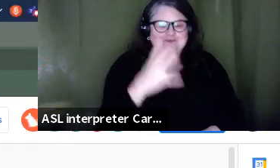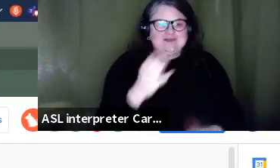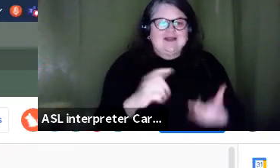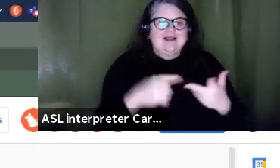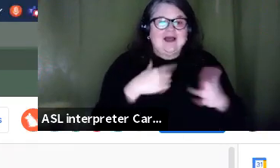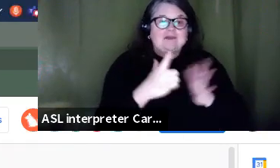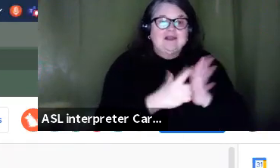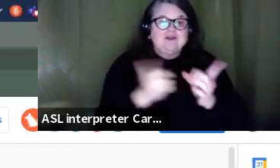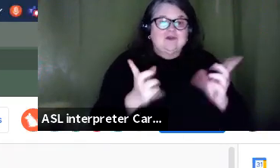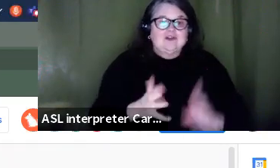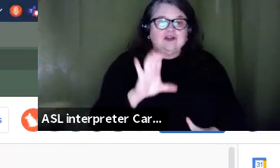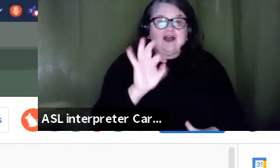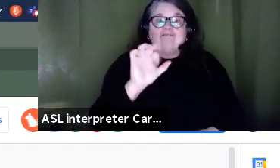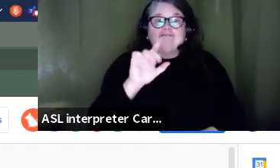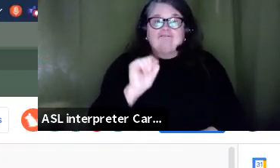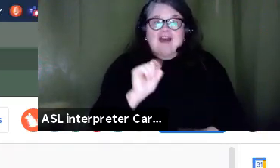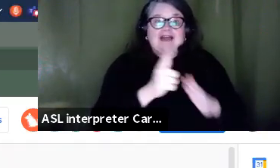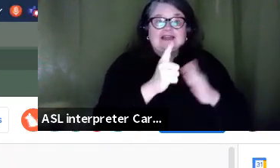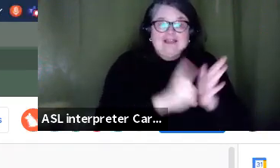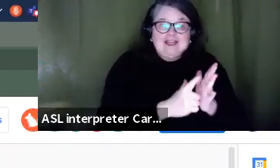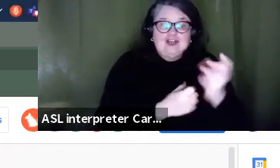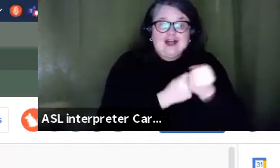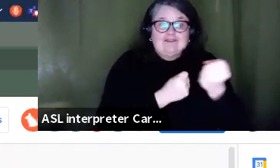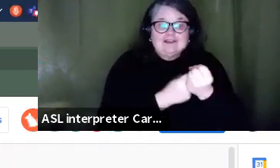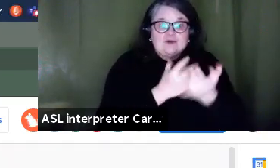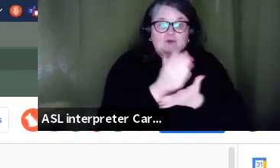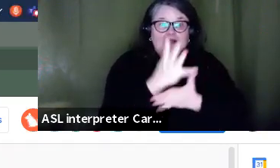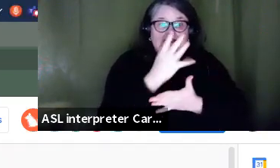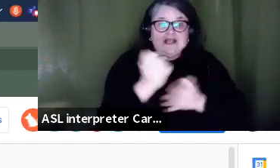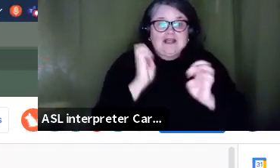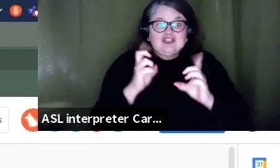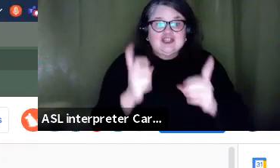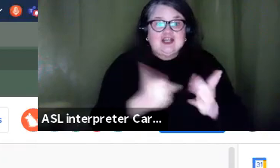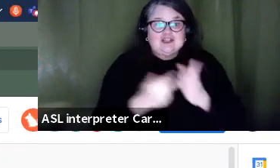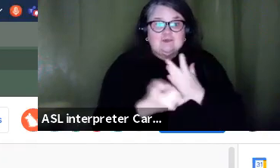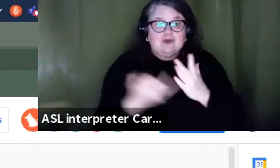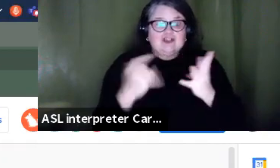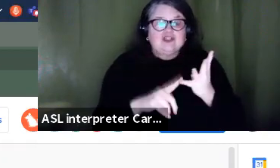at Independent Resource Center -- independent living resource